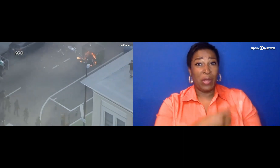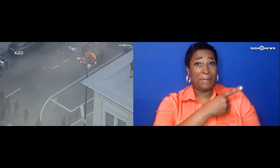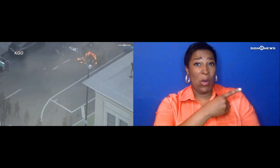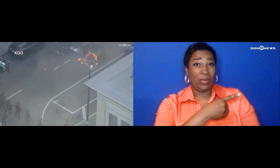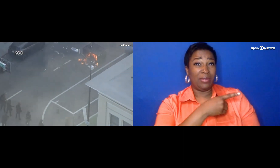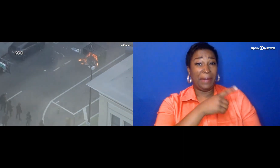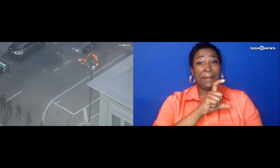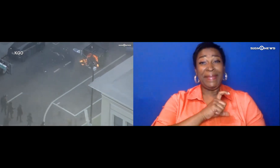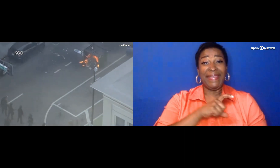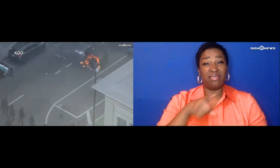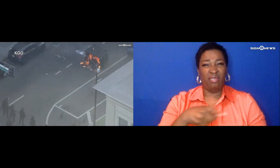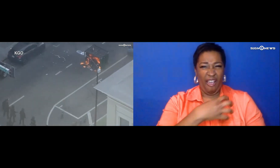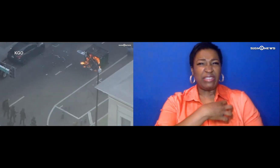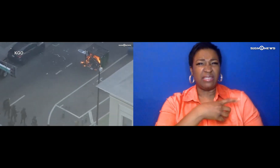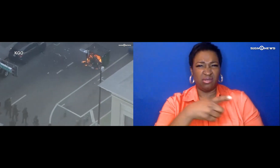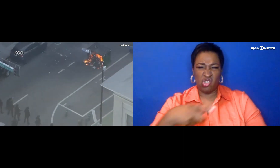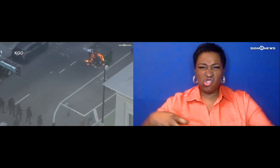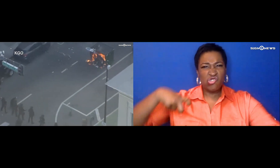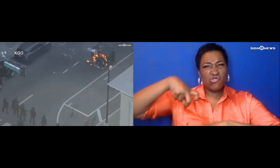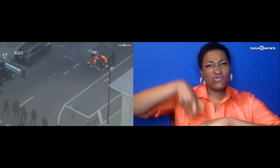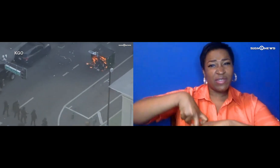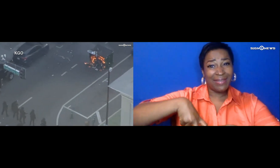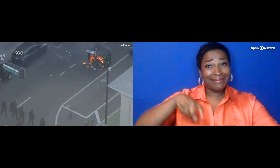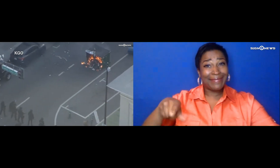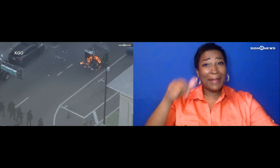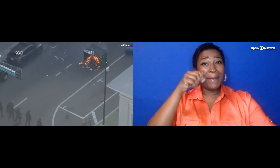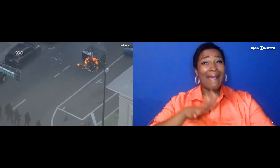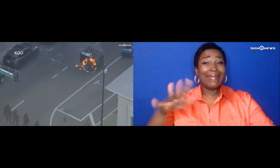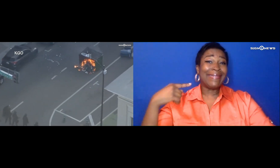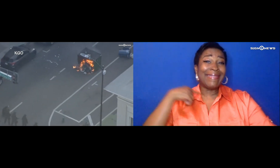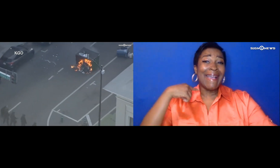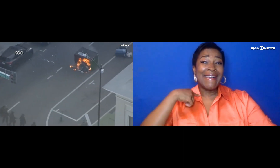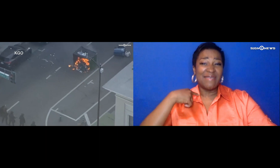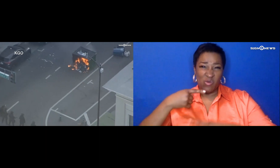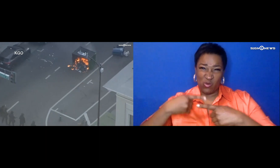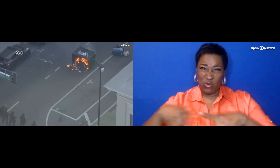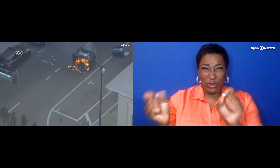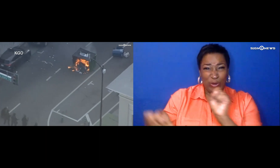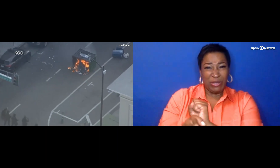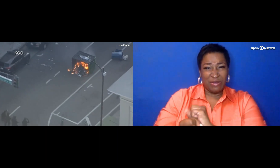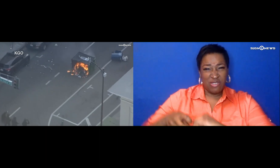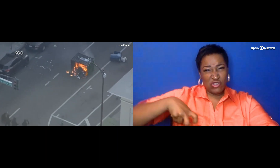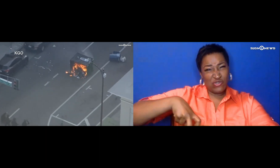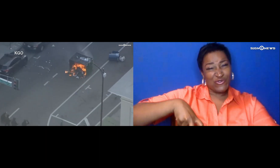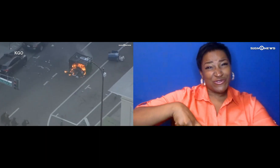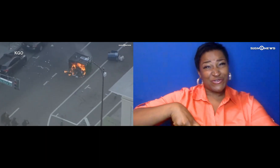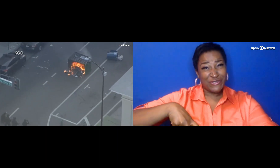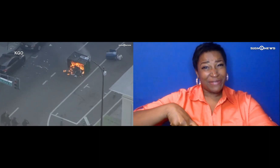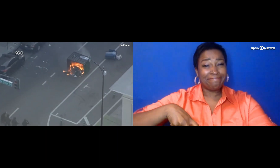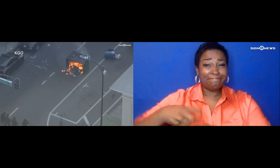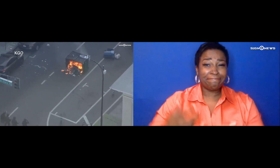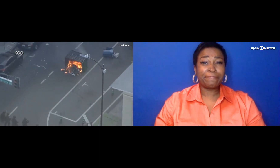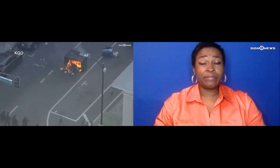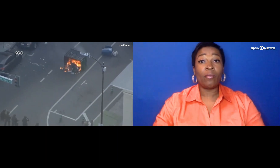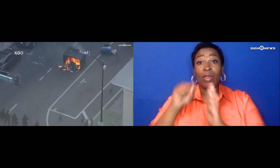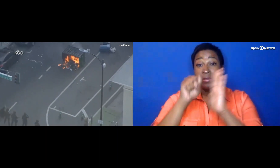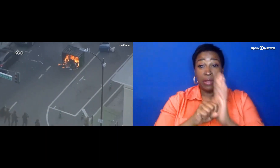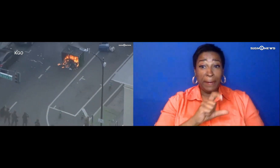He died after a Minneapolis police officer kneeled on his neck during an arrest.